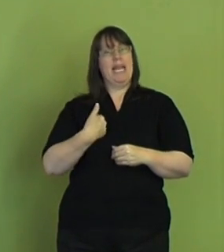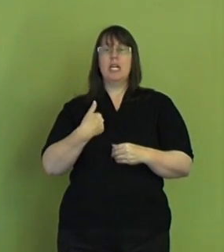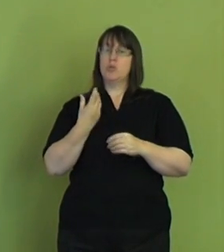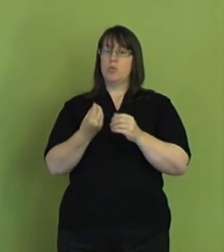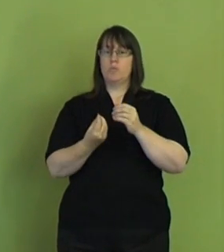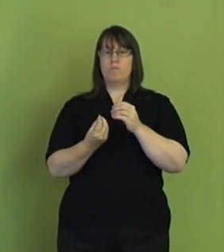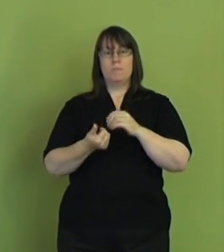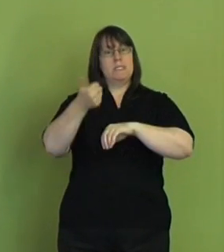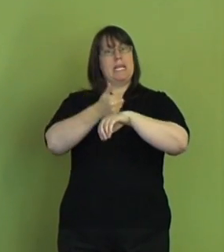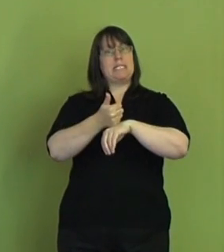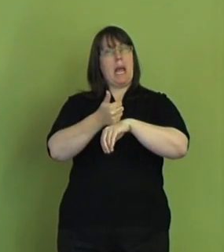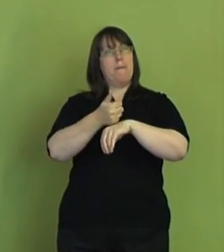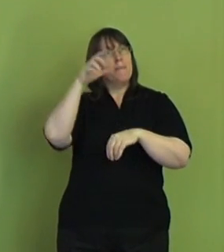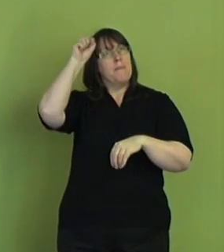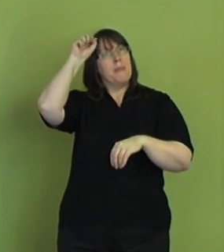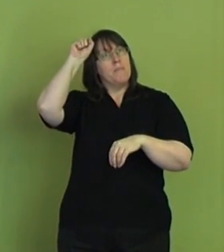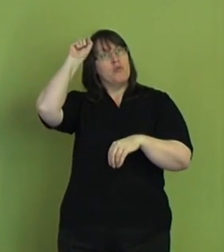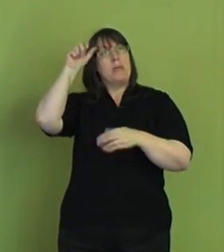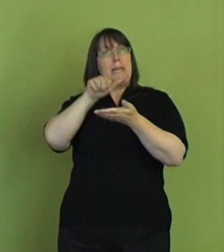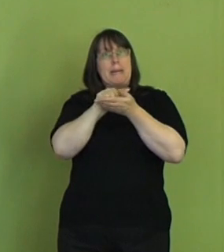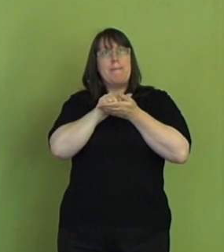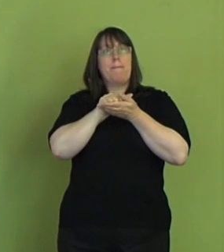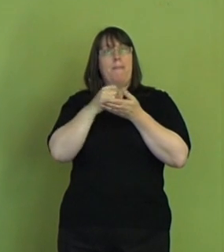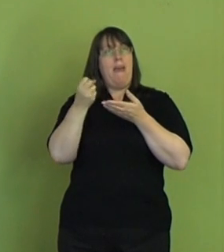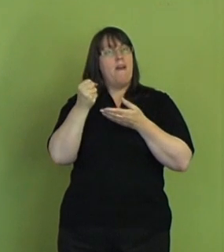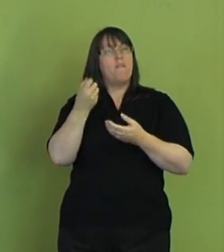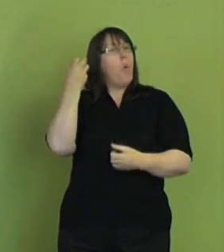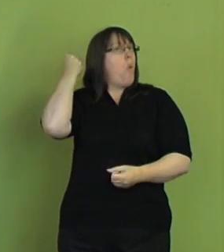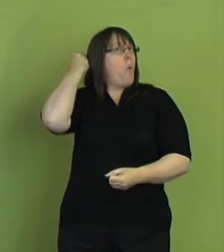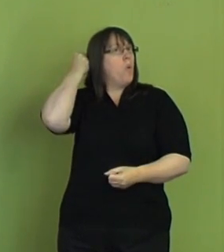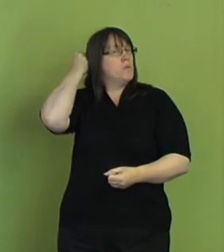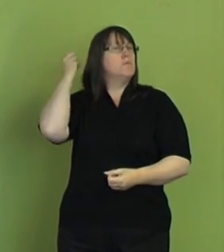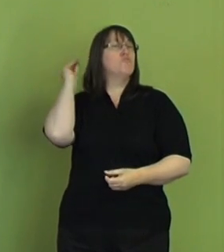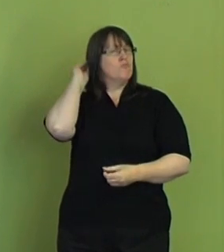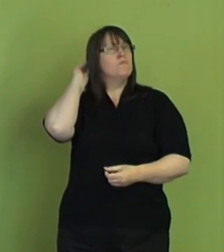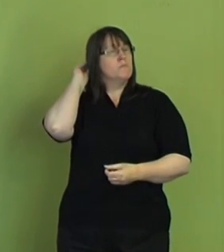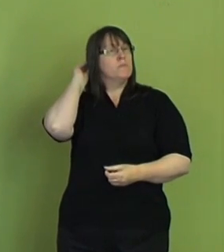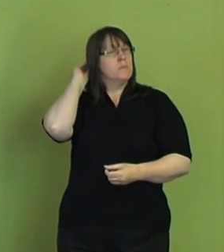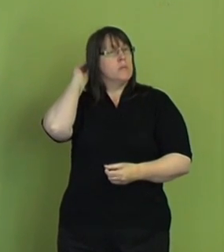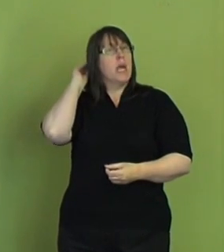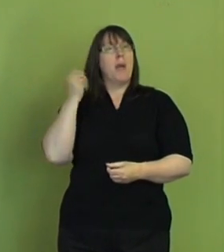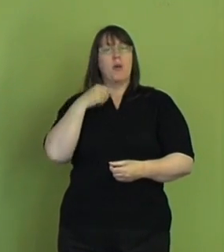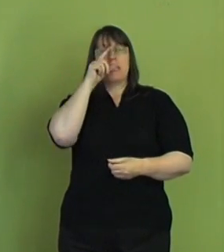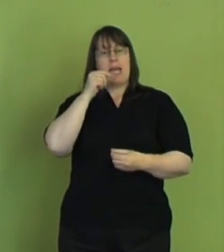Keep the memories of that person or thing in your mind in order to express that in a healthy way